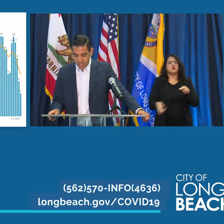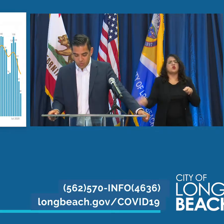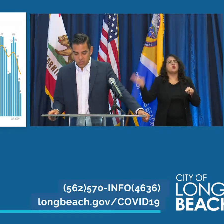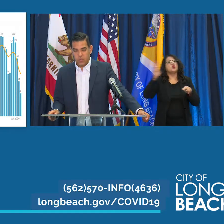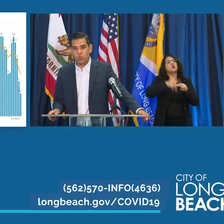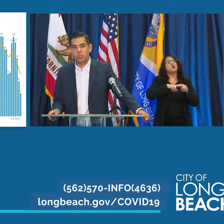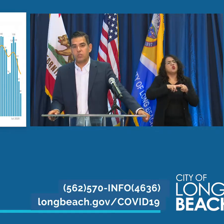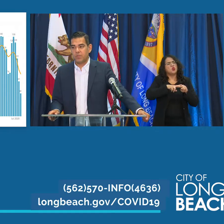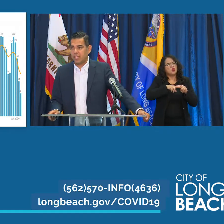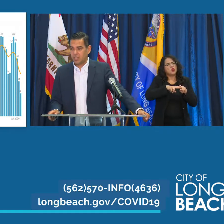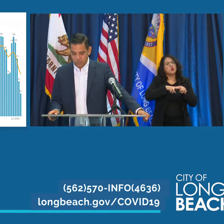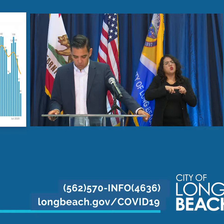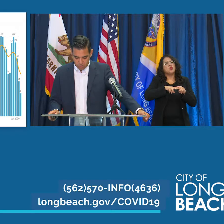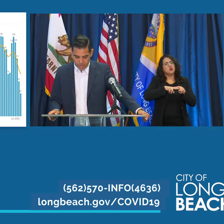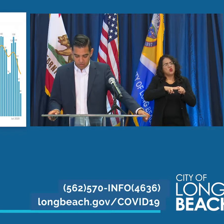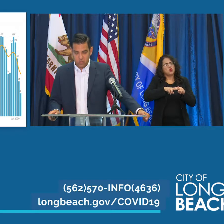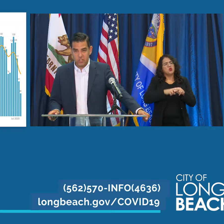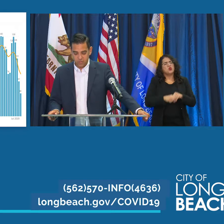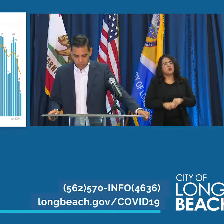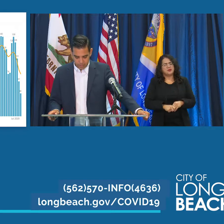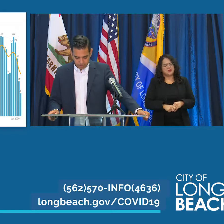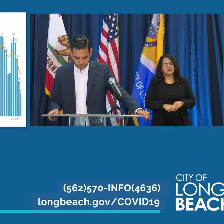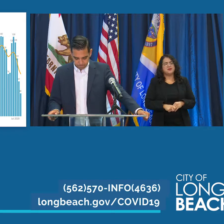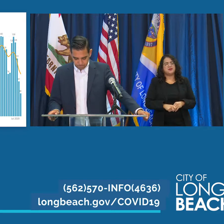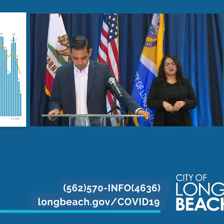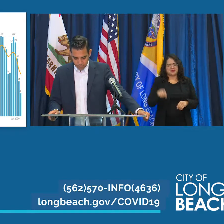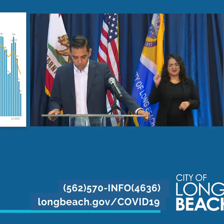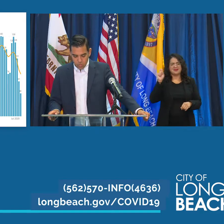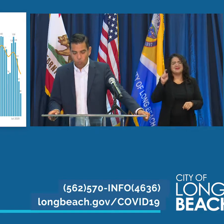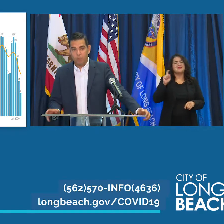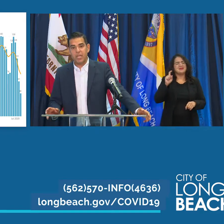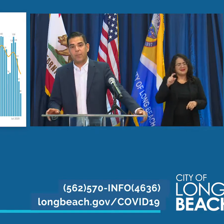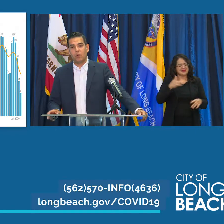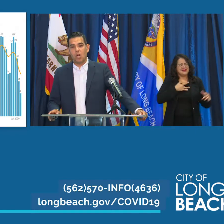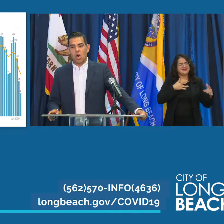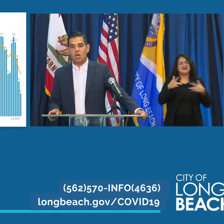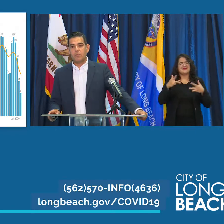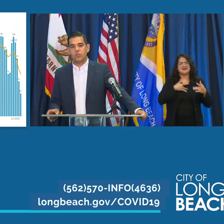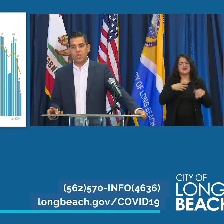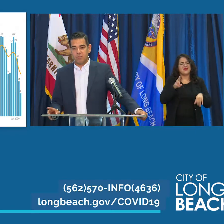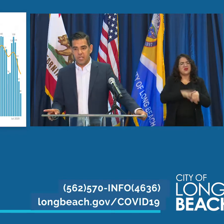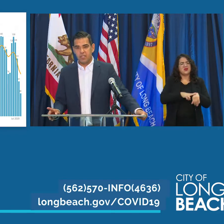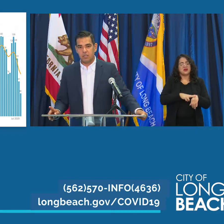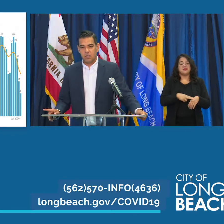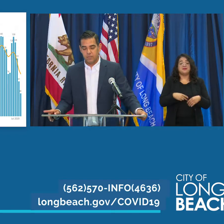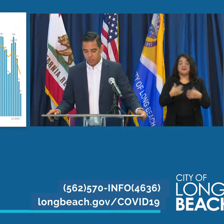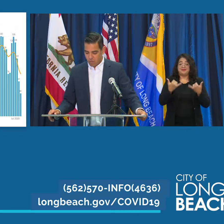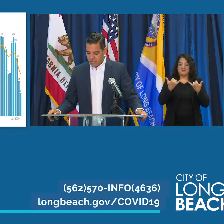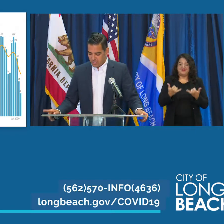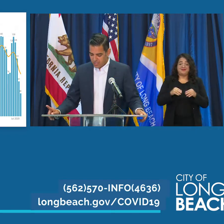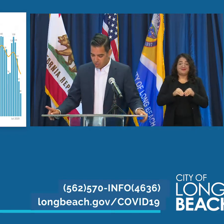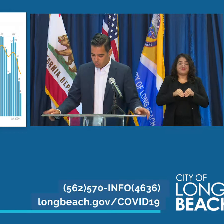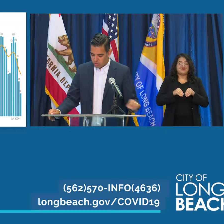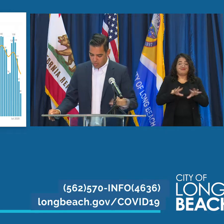increase that we should be concerned about, in just a week. More people are transmitting COVID-19 to each other